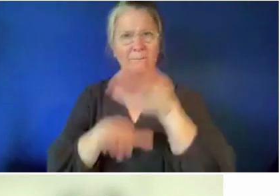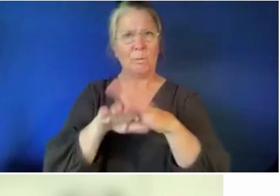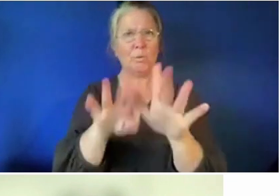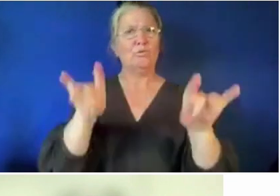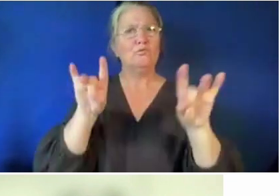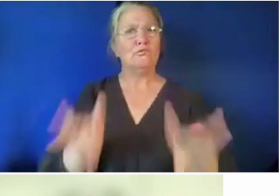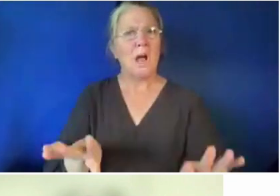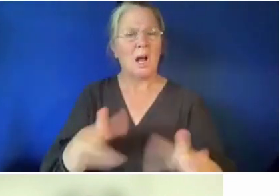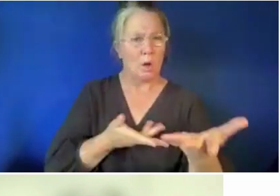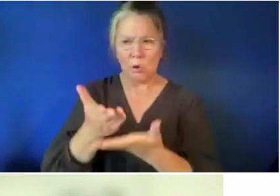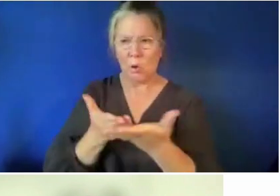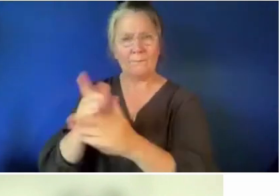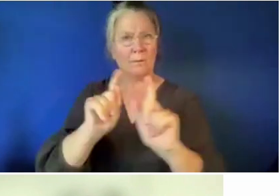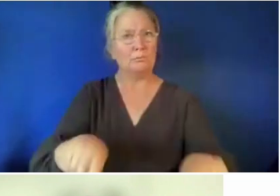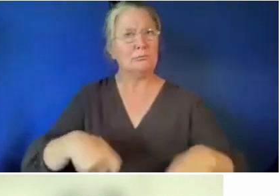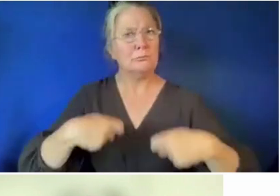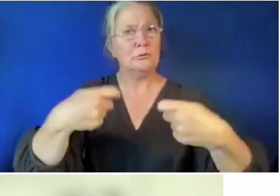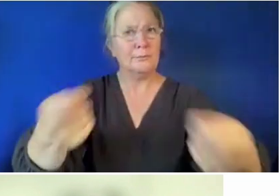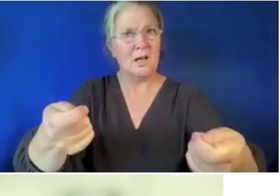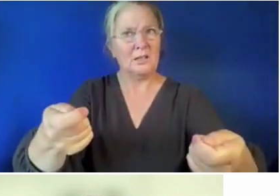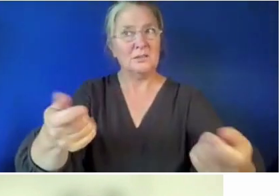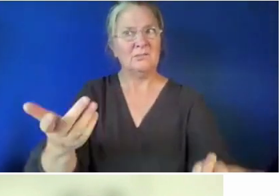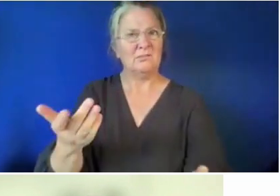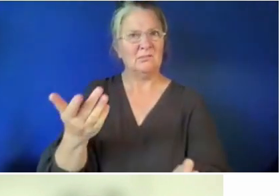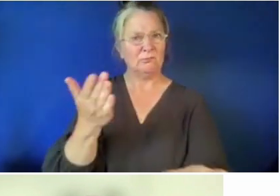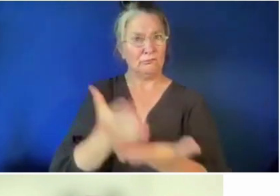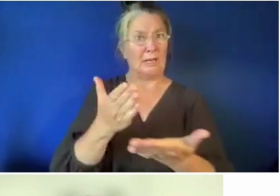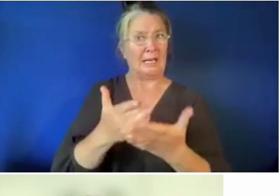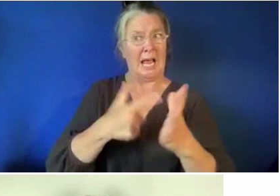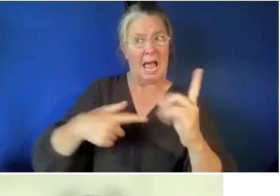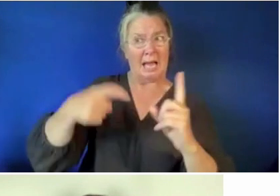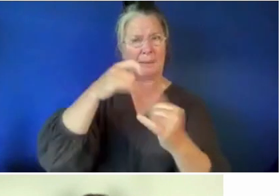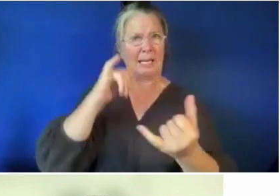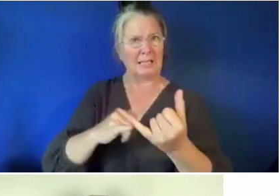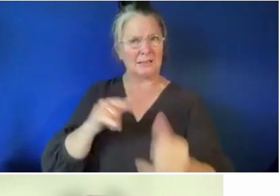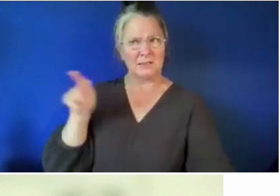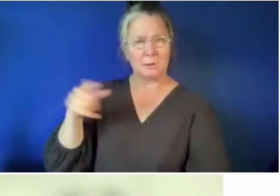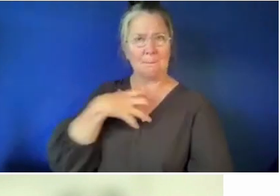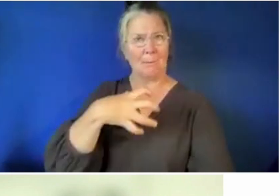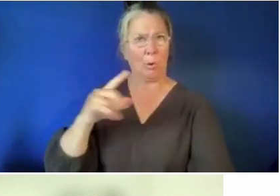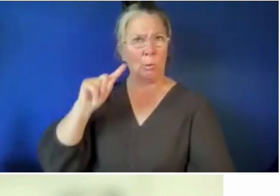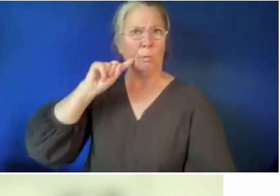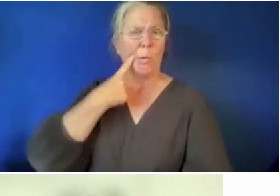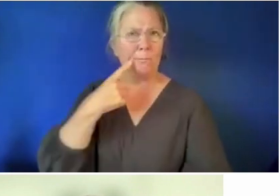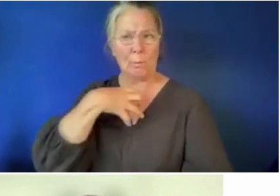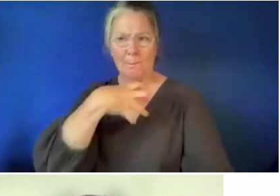my observation is it's been far more deliberate and conscious than I was used to in the UK, for example.